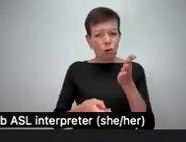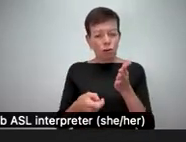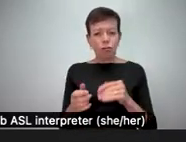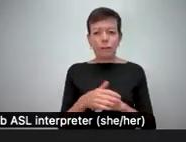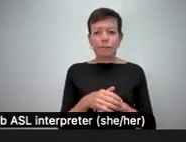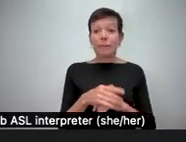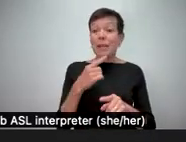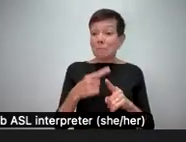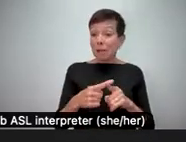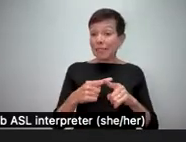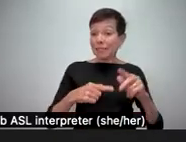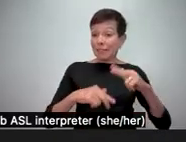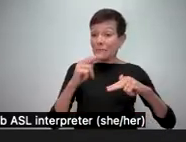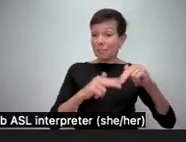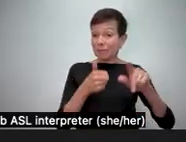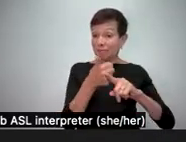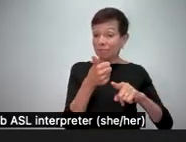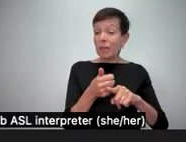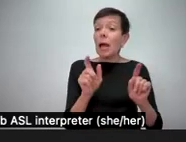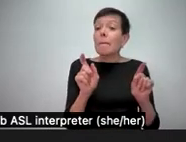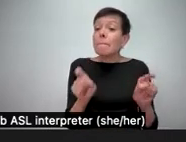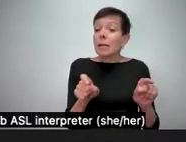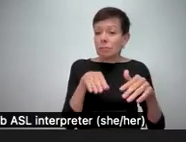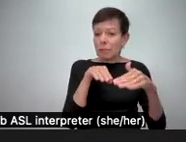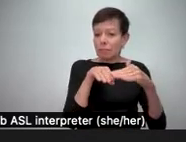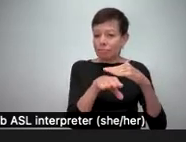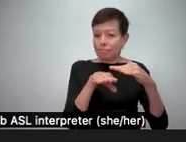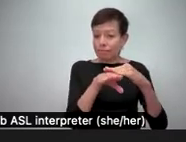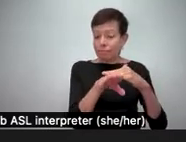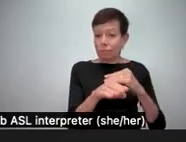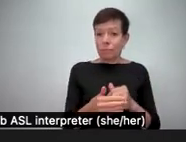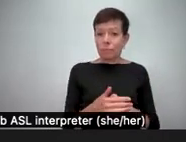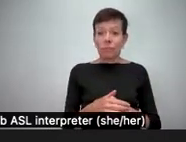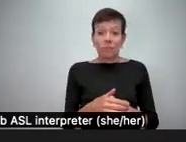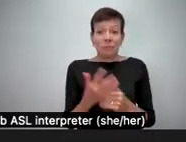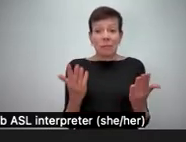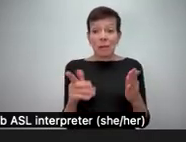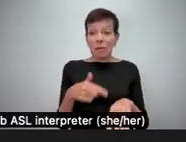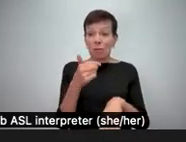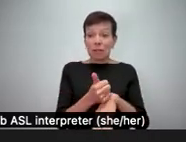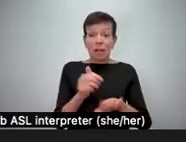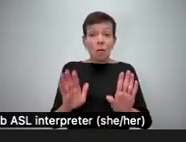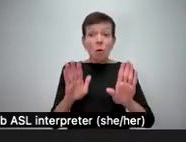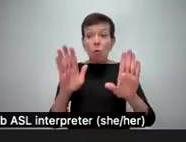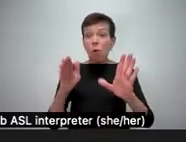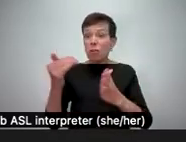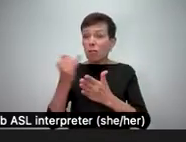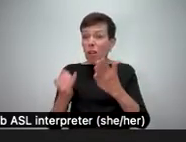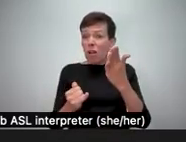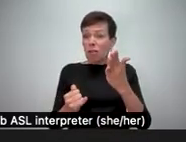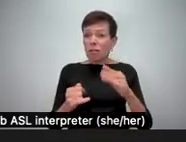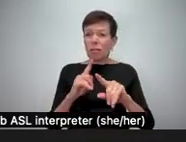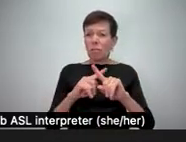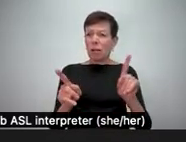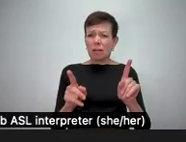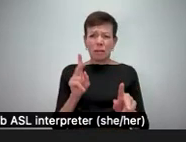don't want to, you know, create wonderful projects in spaces that community members cannot access.